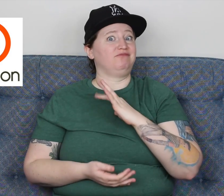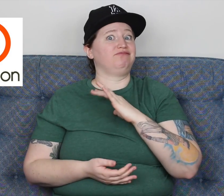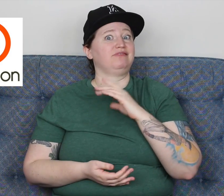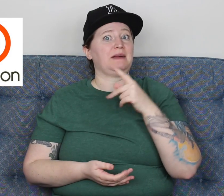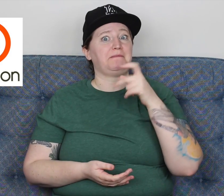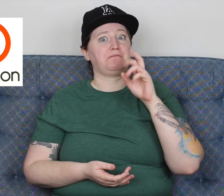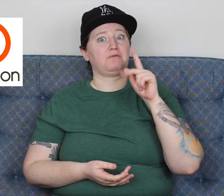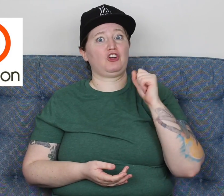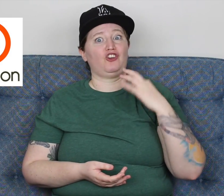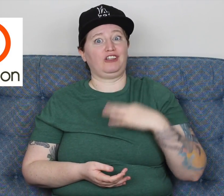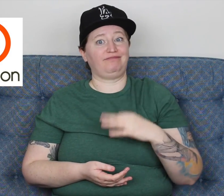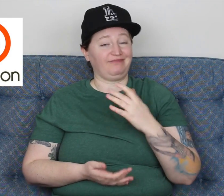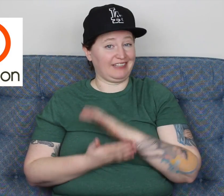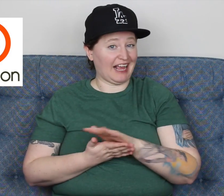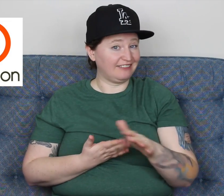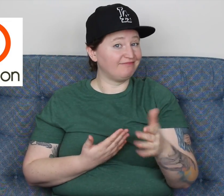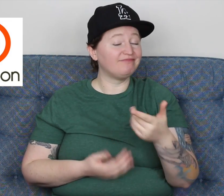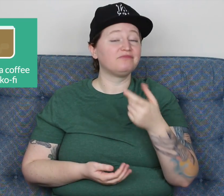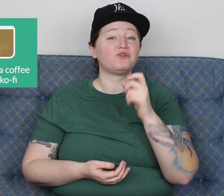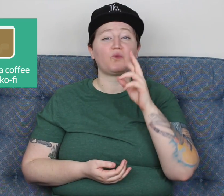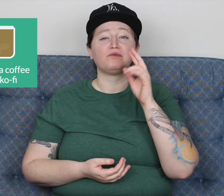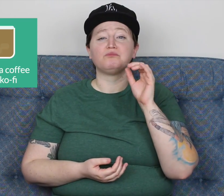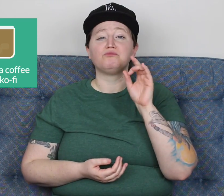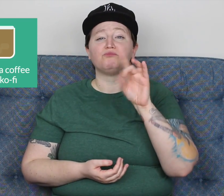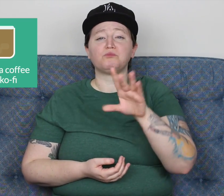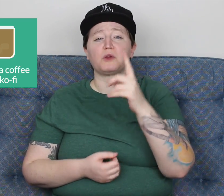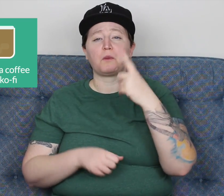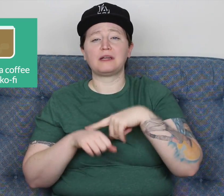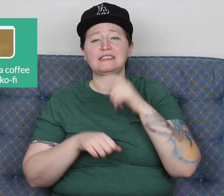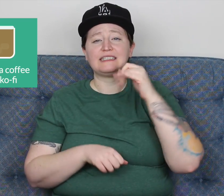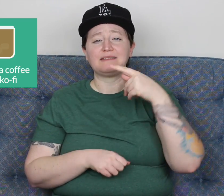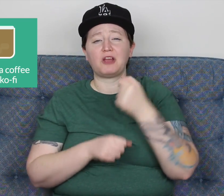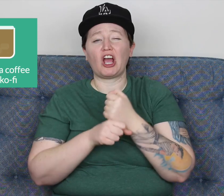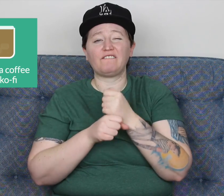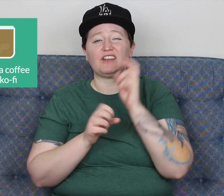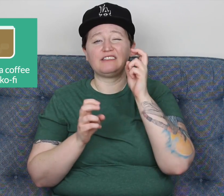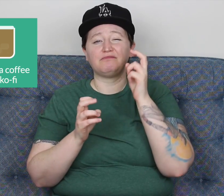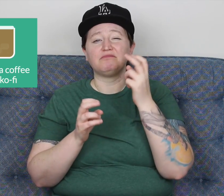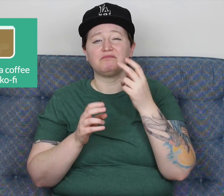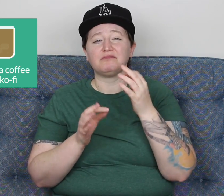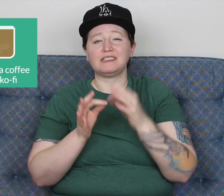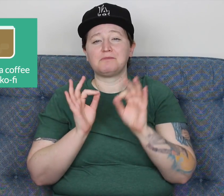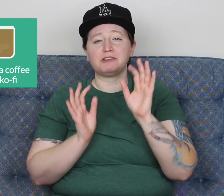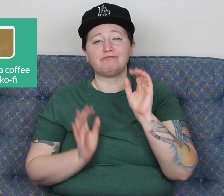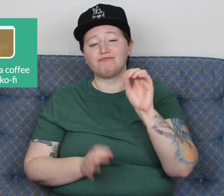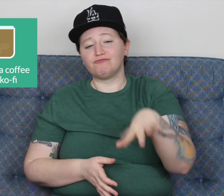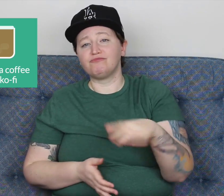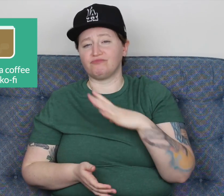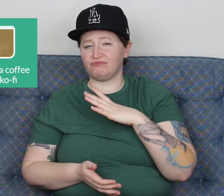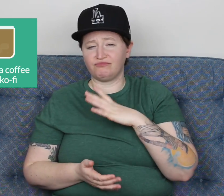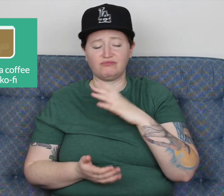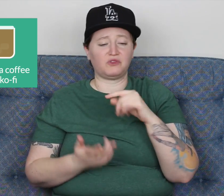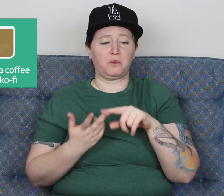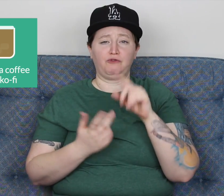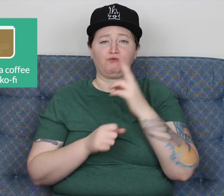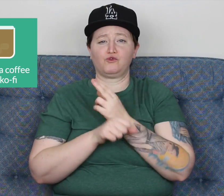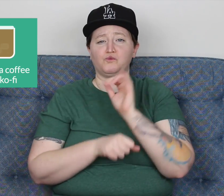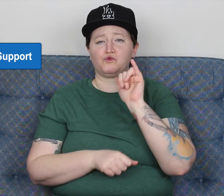We have some really cool perks on there. If you want to do a one time coffee tip, we have that down below.